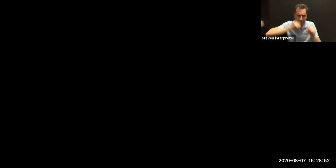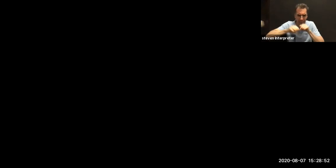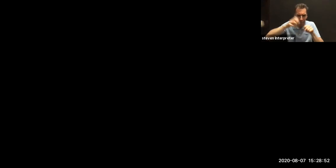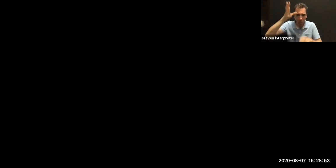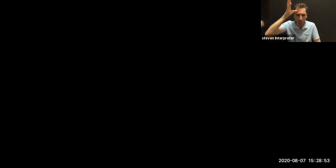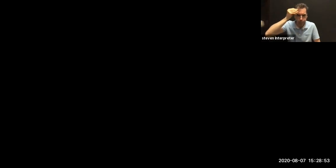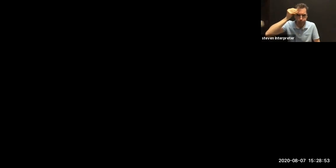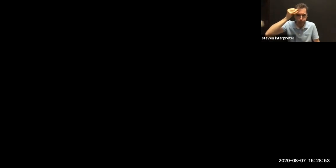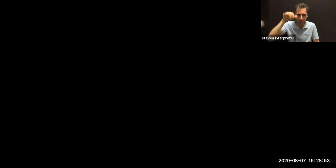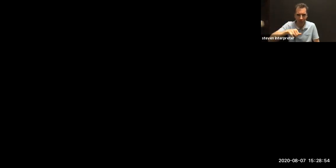Susi Nitzel: Can you see my YouTube